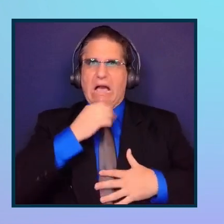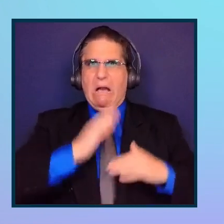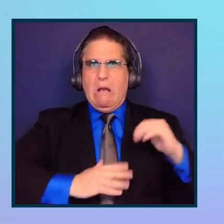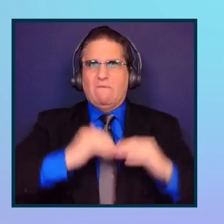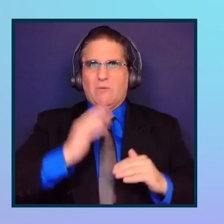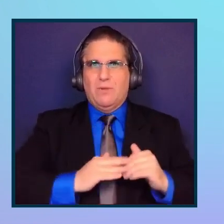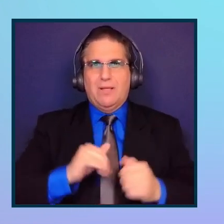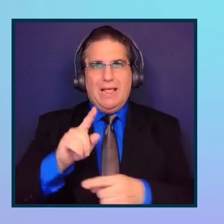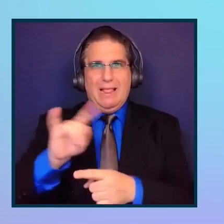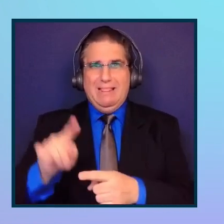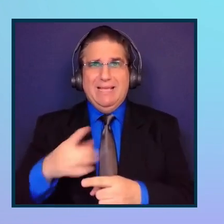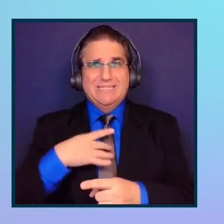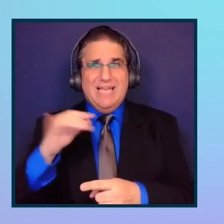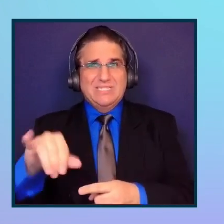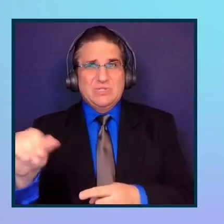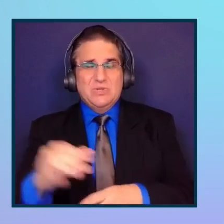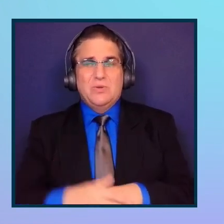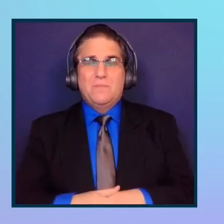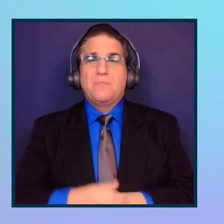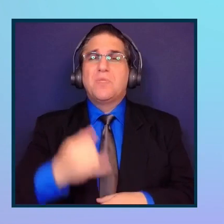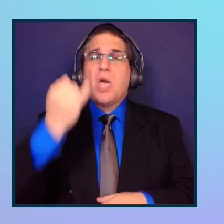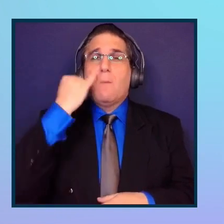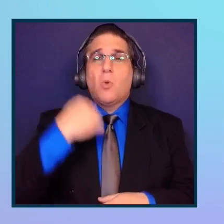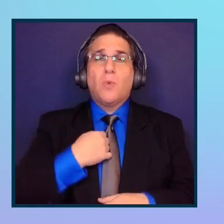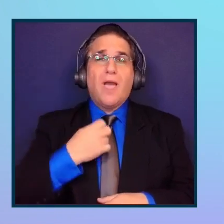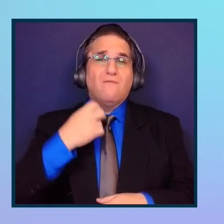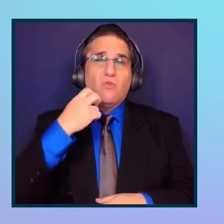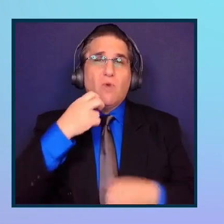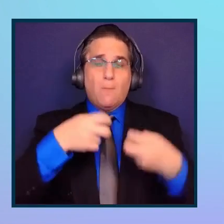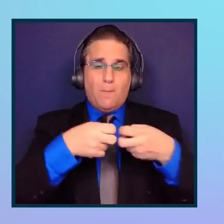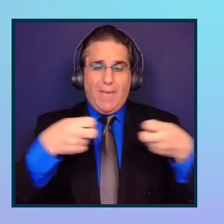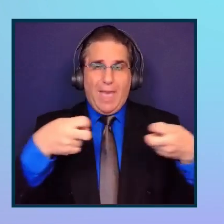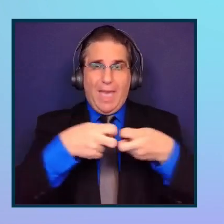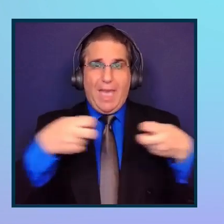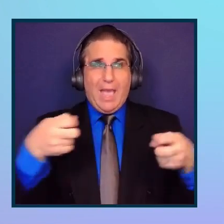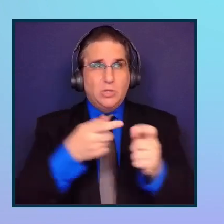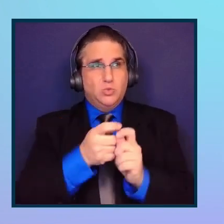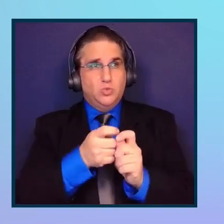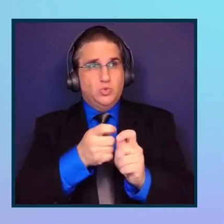If you wanna shoot a rubber band across the room, the only way to do it is to pull it backwards.